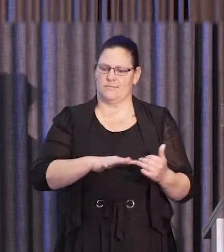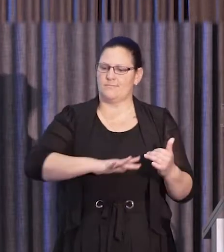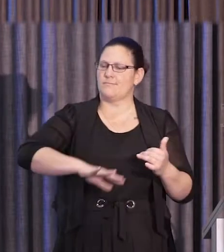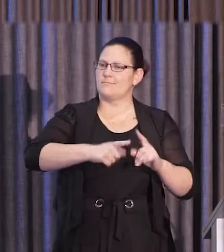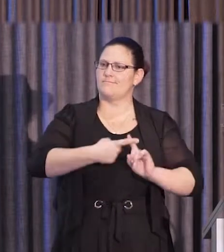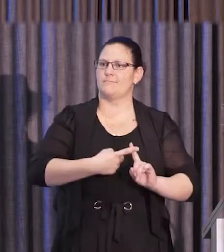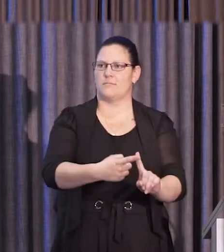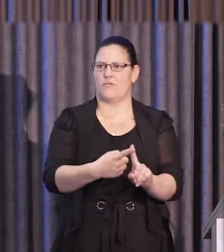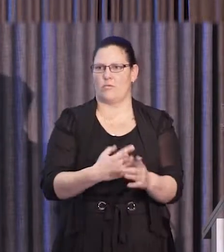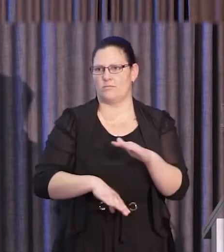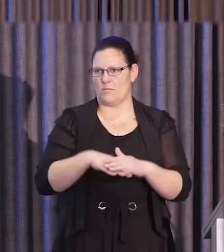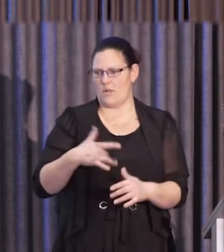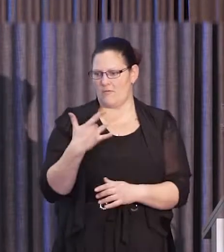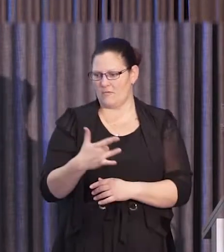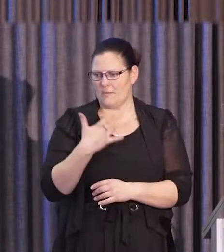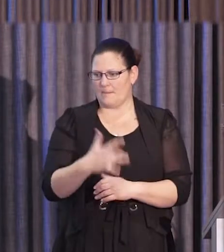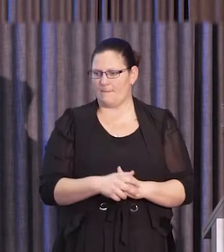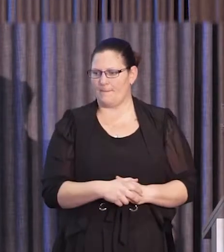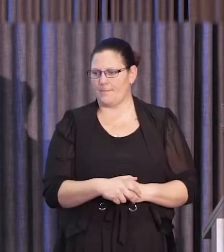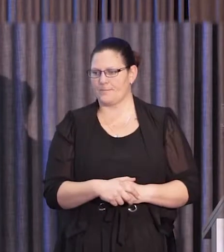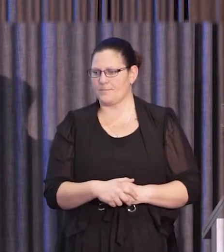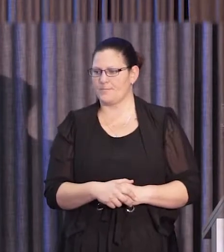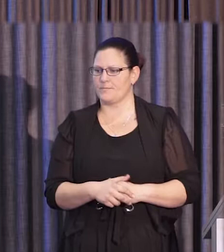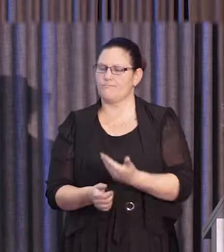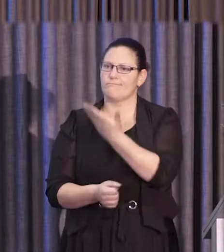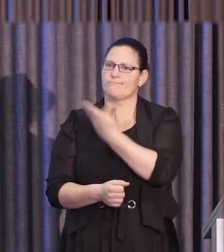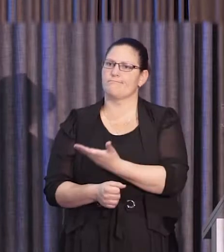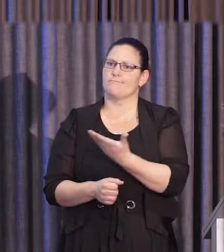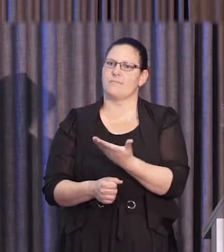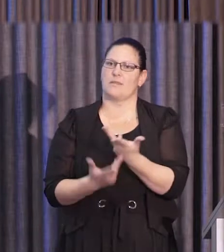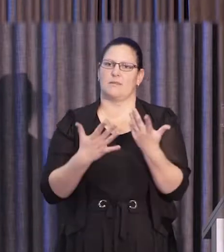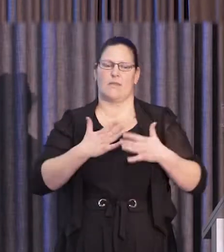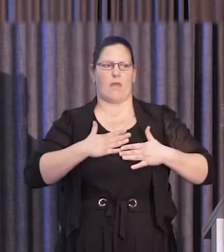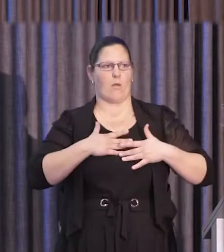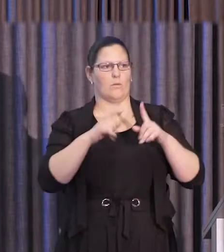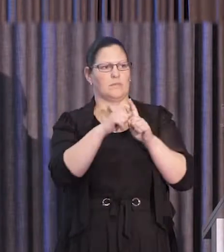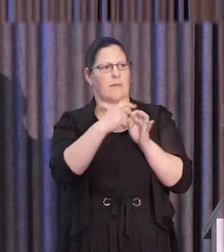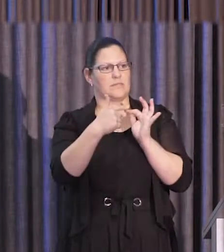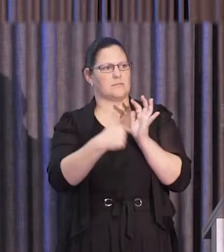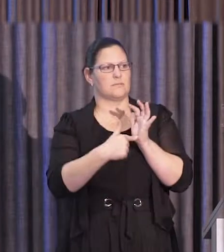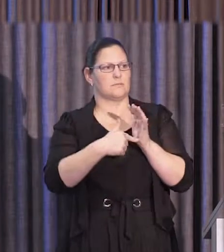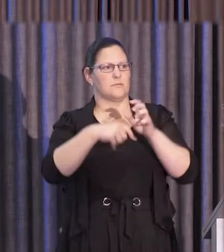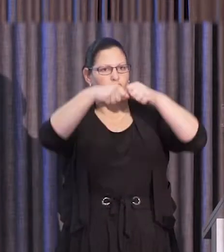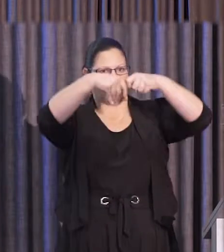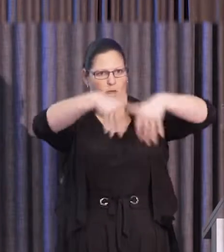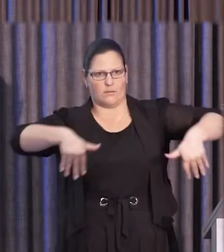So, when I look across, this is the structure of our department. A bit of bureaucratic, but sometimes it helps